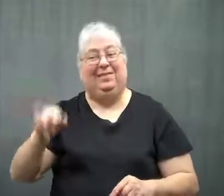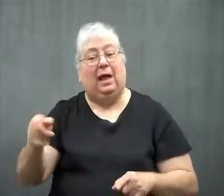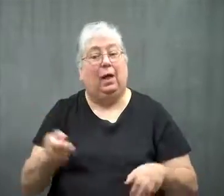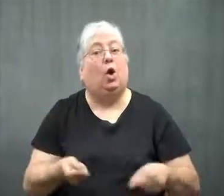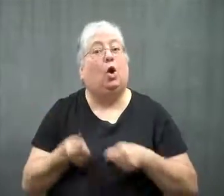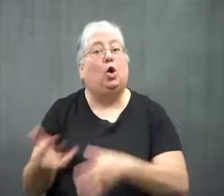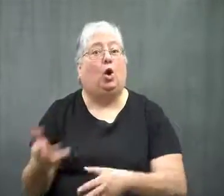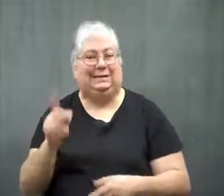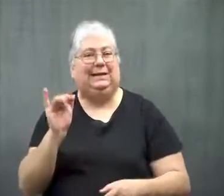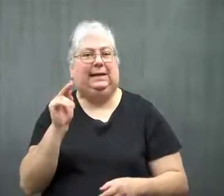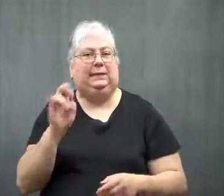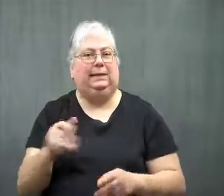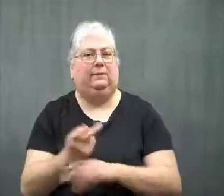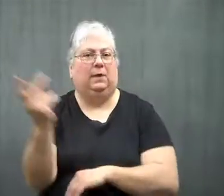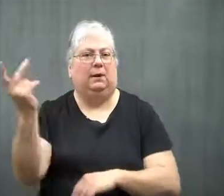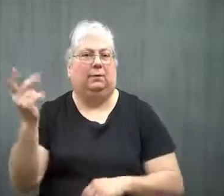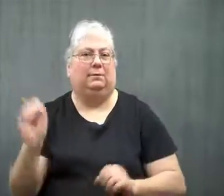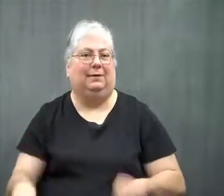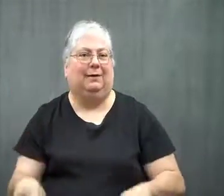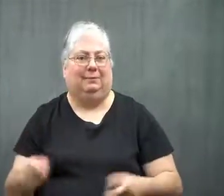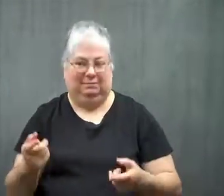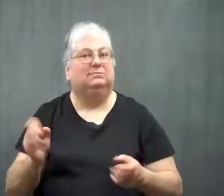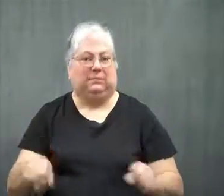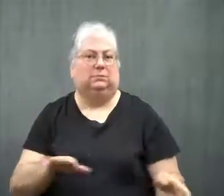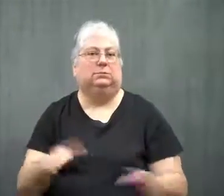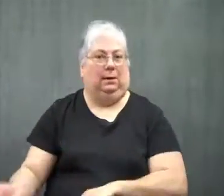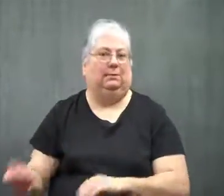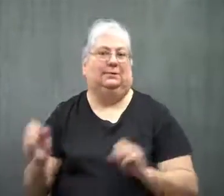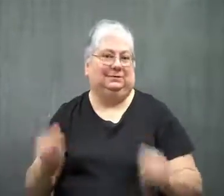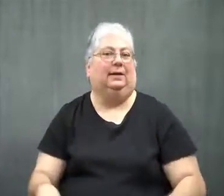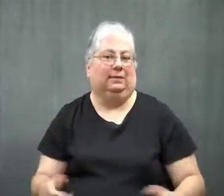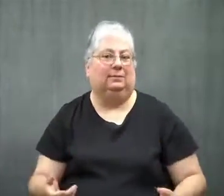This causes kidney failure and can lead to death.